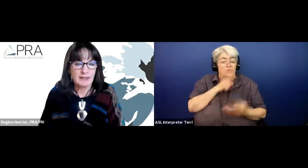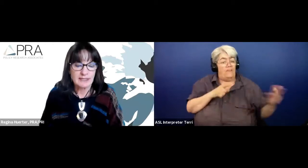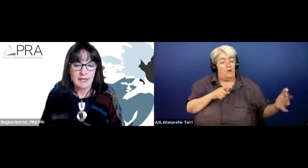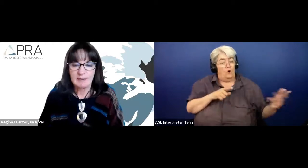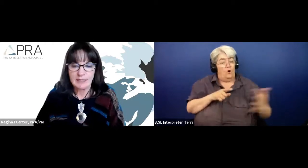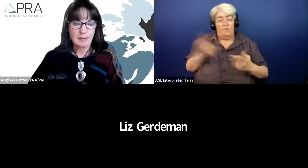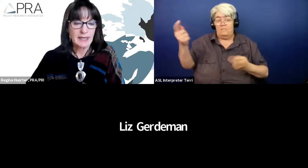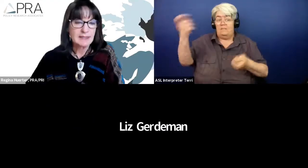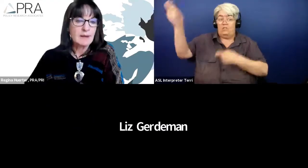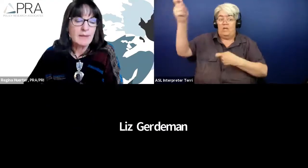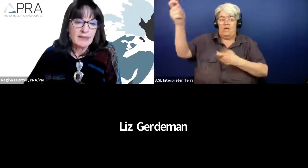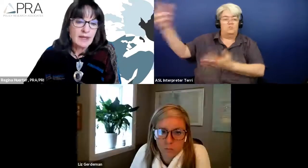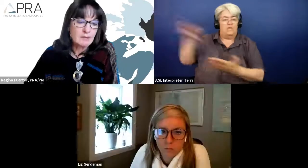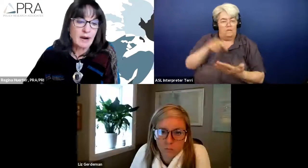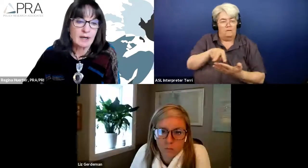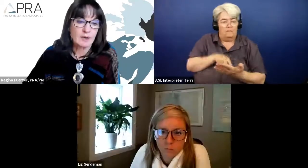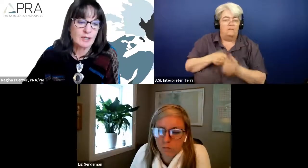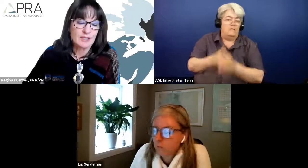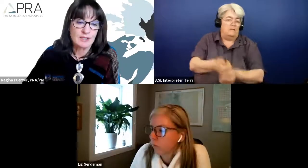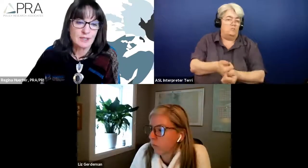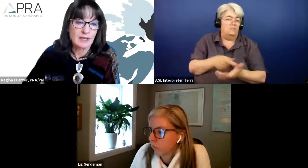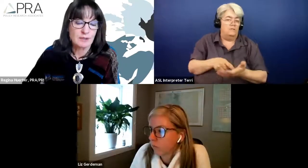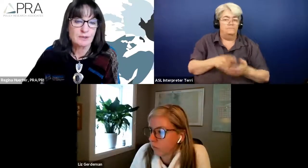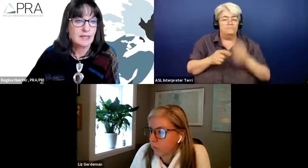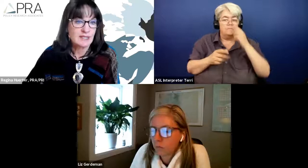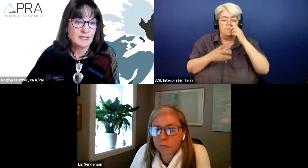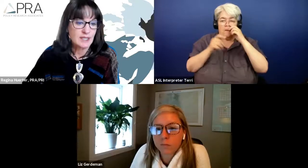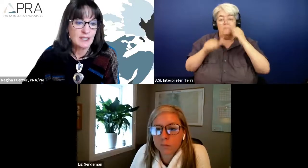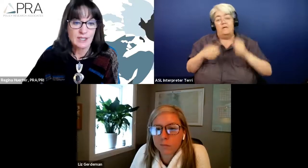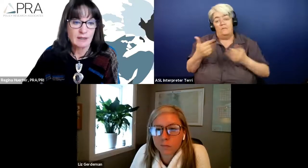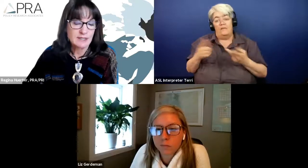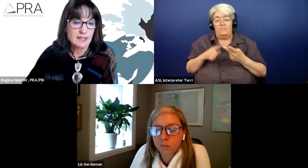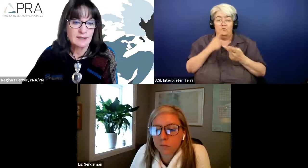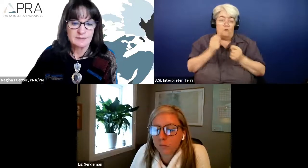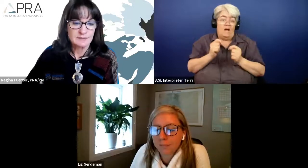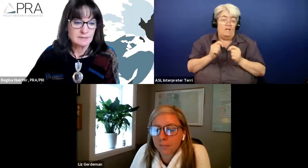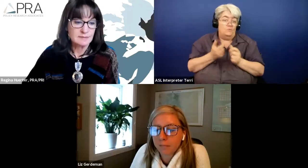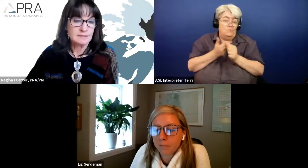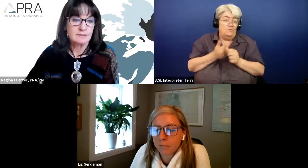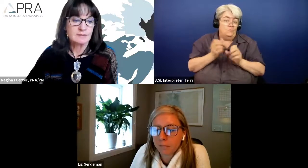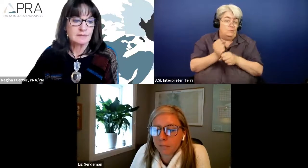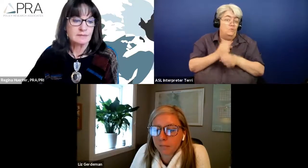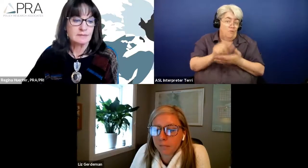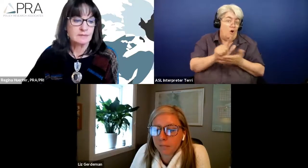is coming into place. The other part is to try to do it through legislation as Cheryl